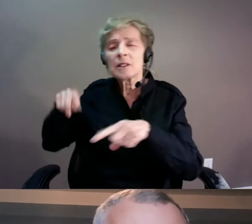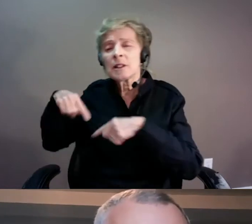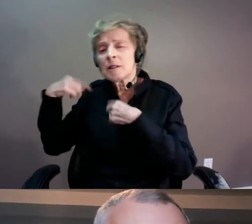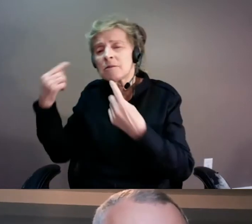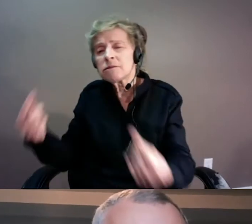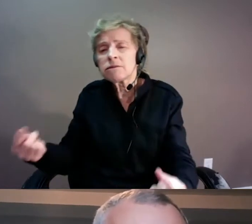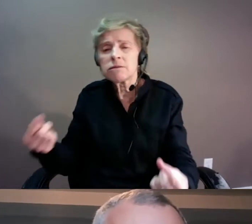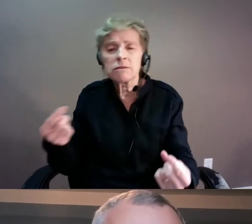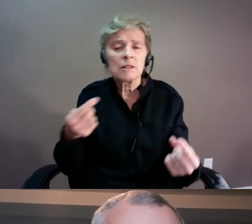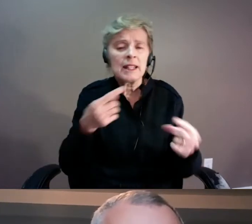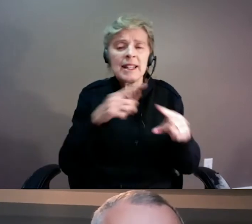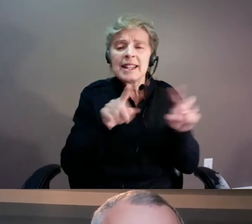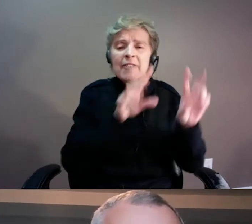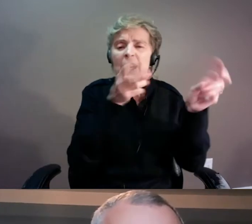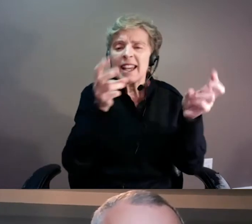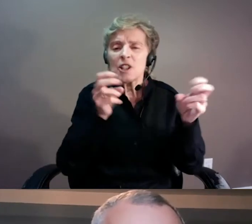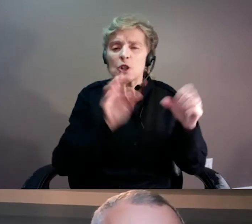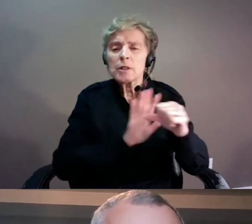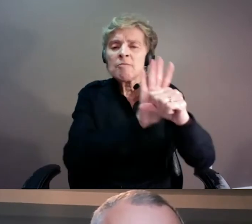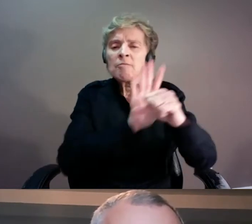throughout that career, and you've probably learned a lot about what works and doesn't work.